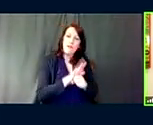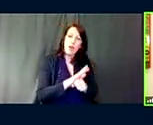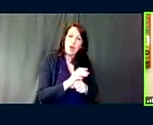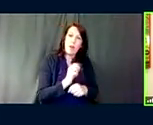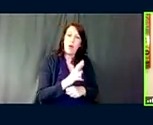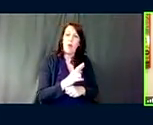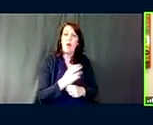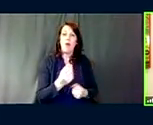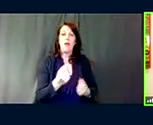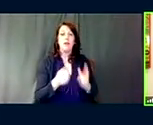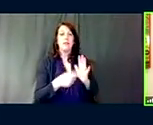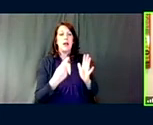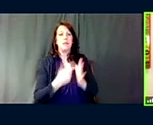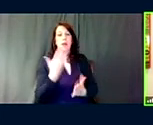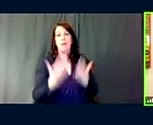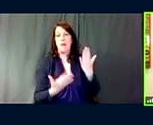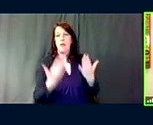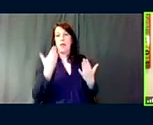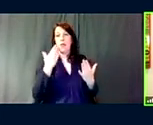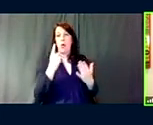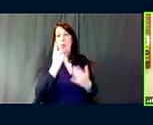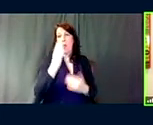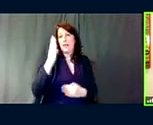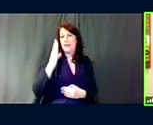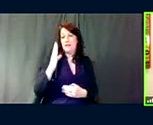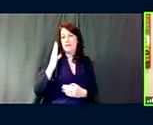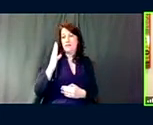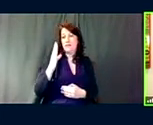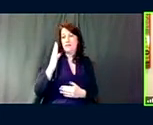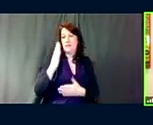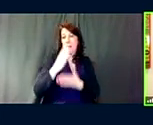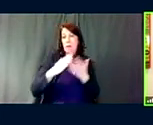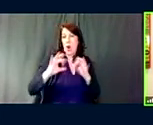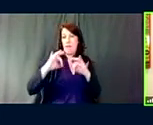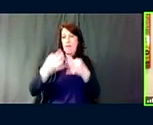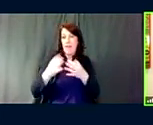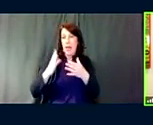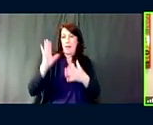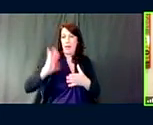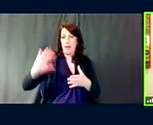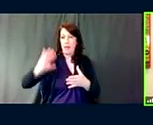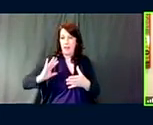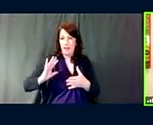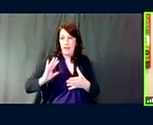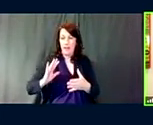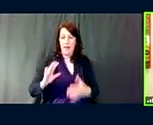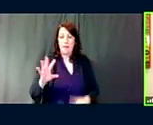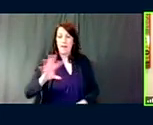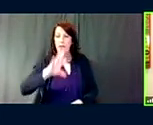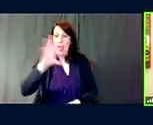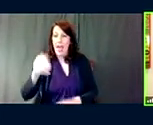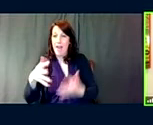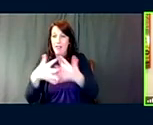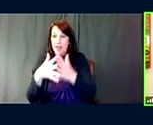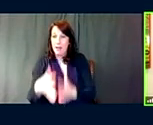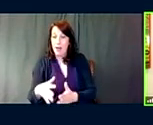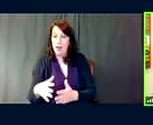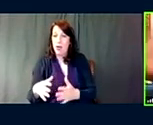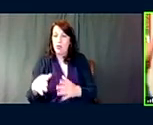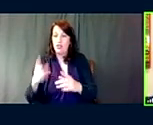CONFIRM IT OR WANT TO IN MANY CASES, THEY MAY NOT KNOW ONE SIDE OF THE FAMILY OR WHATEVER. BUT FOR AFRICAN AMERICANS, IT GOES BEYOND JUST IMMEDIATE